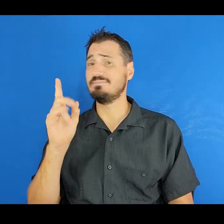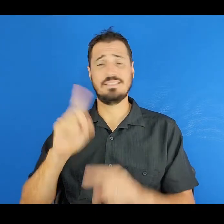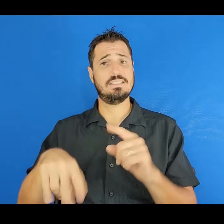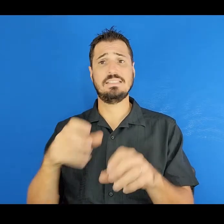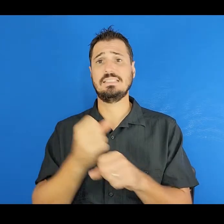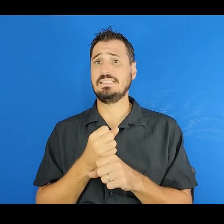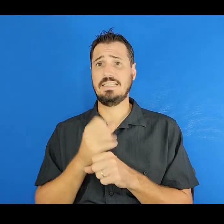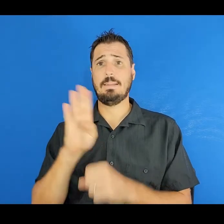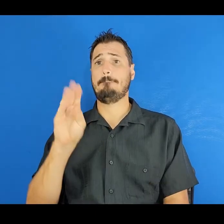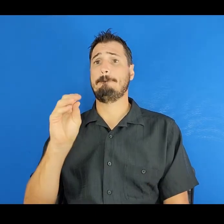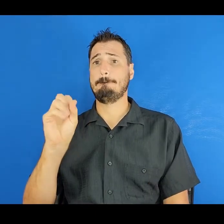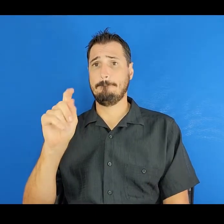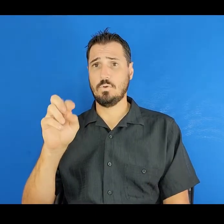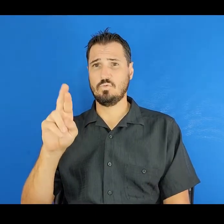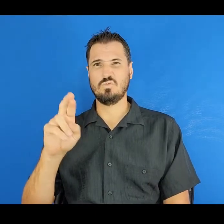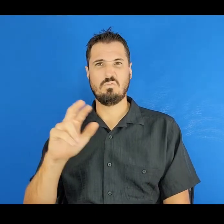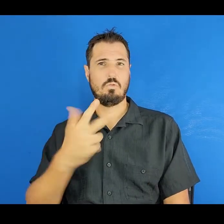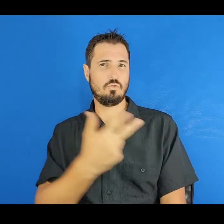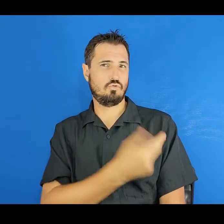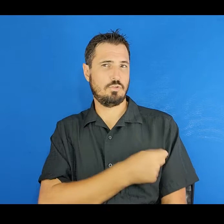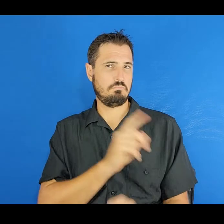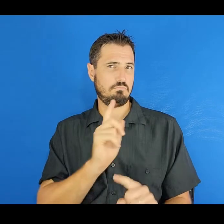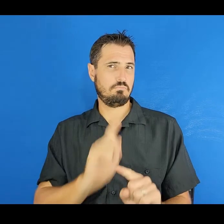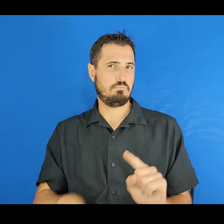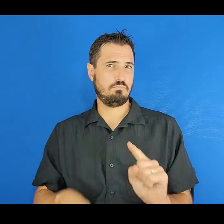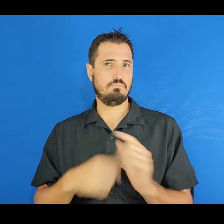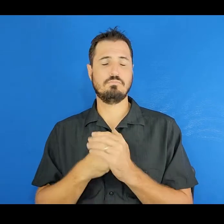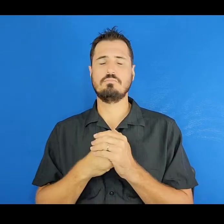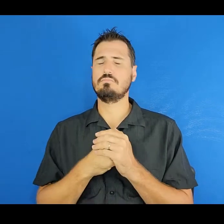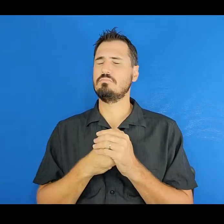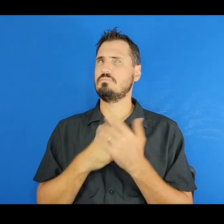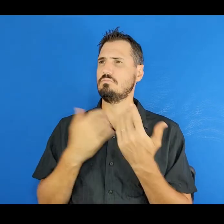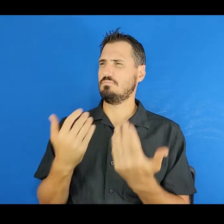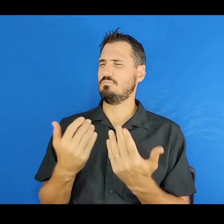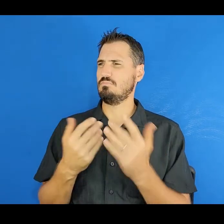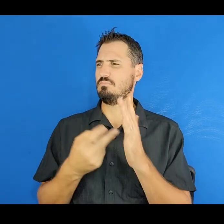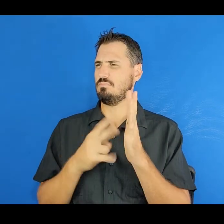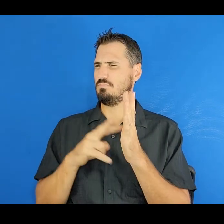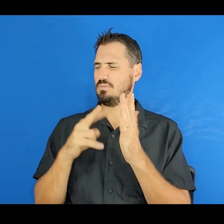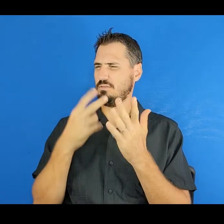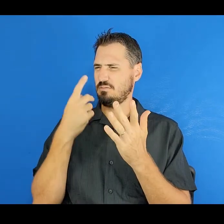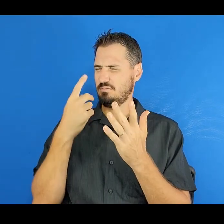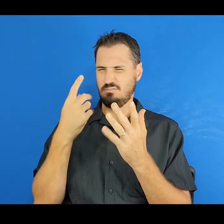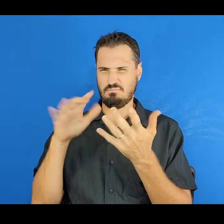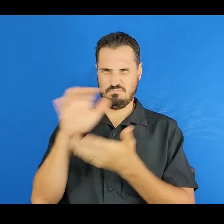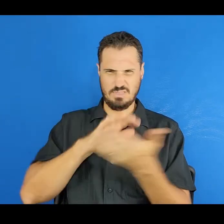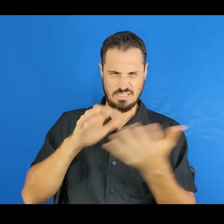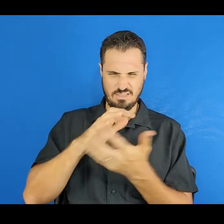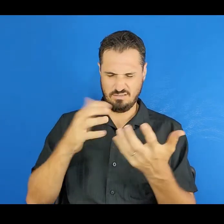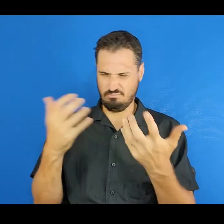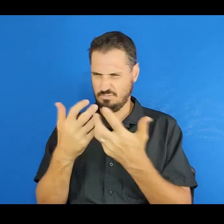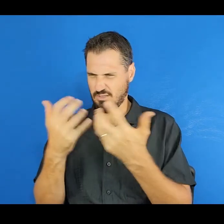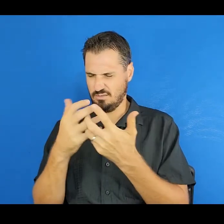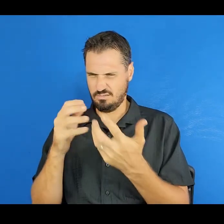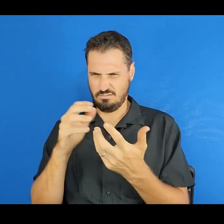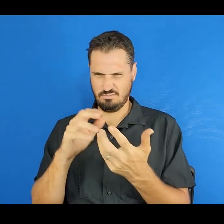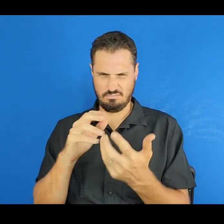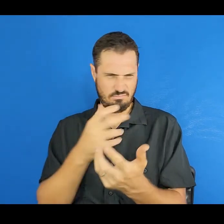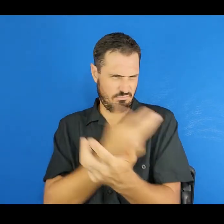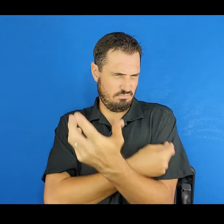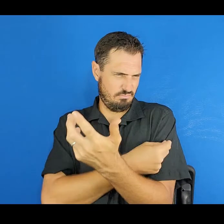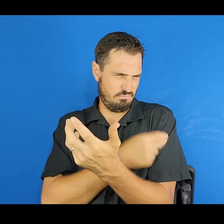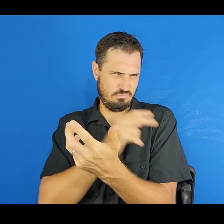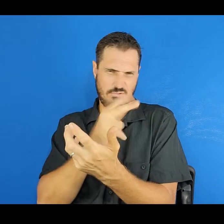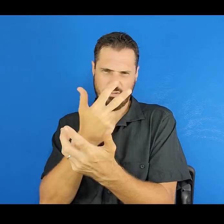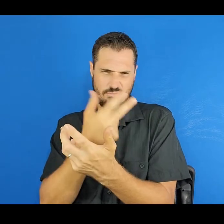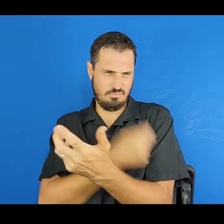Thanks Dr. B. So, what does it mean for eligible people to “mix and match” the booster dose? How should people choose which one to get?